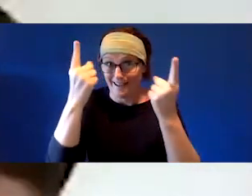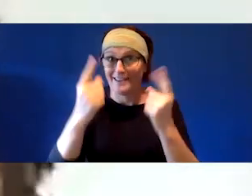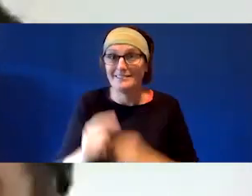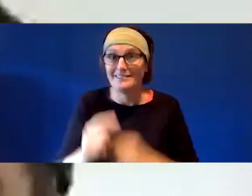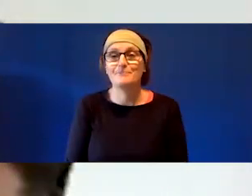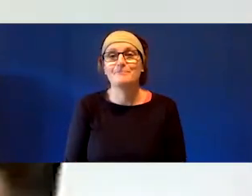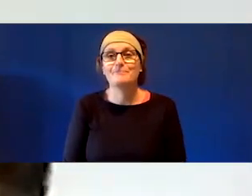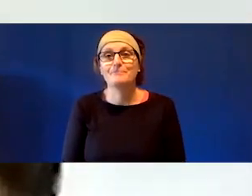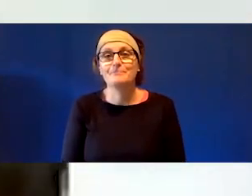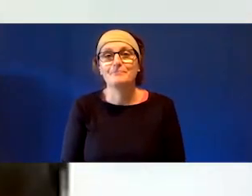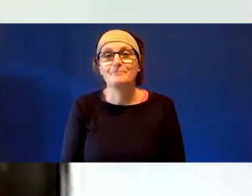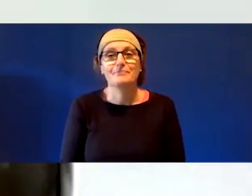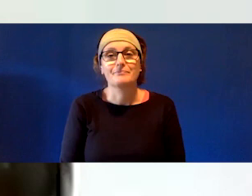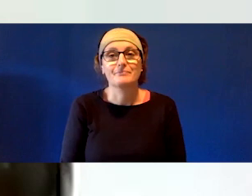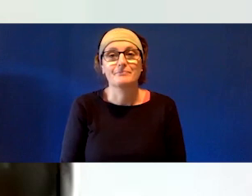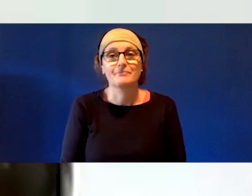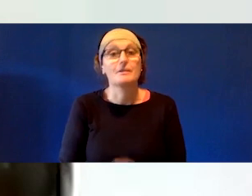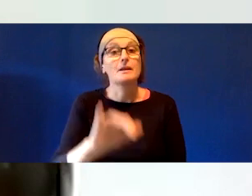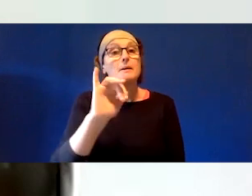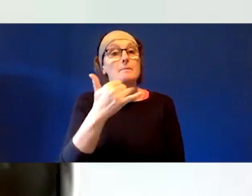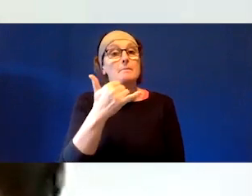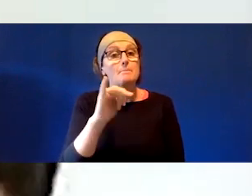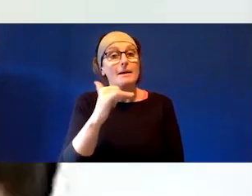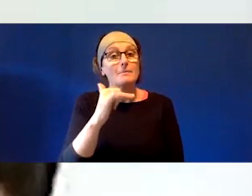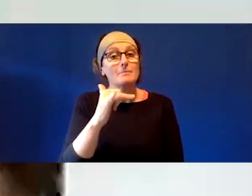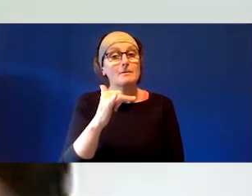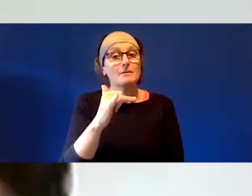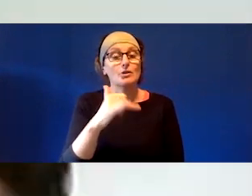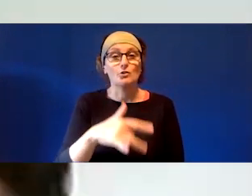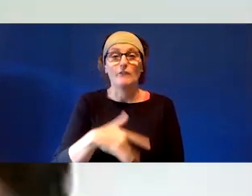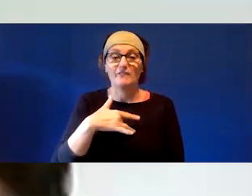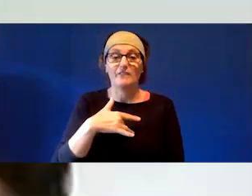So, even though you may notice the weight, the sound, the leaveness --